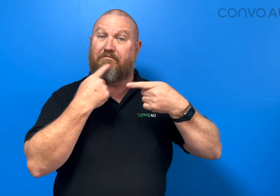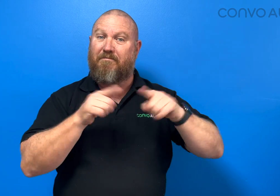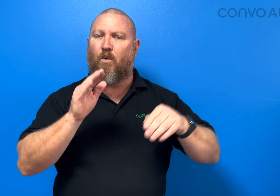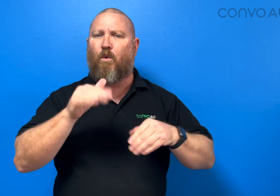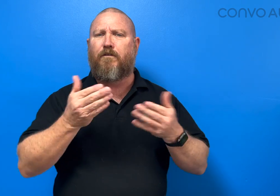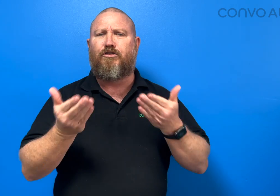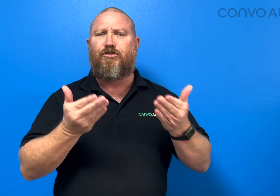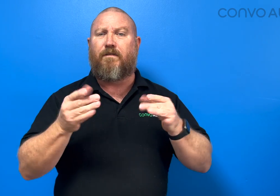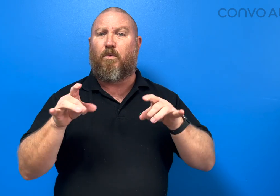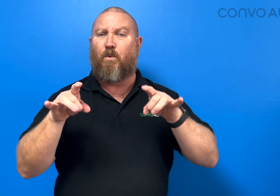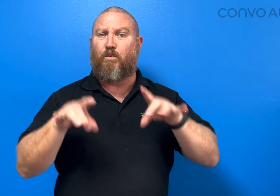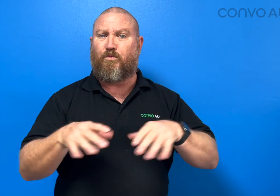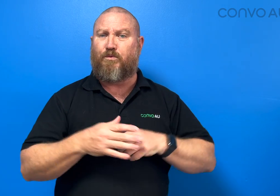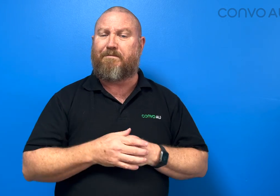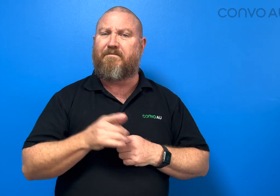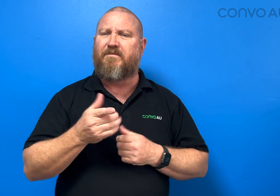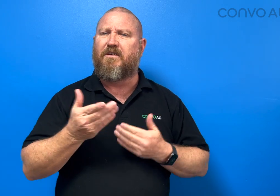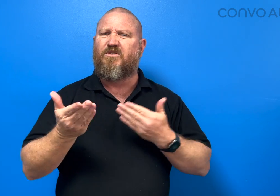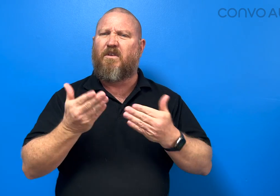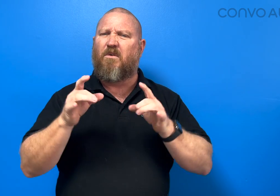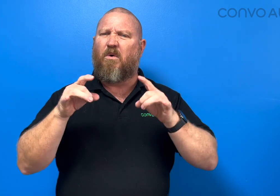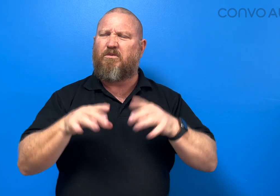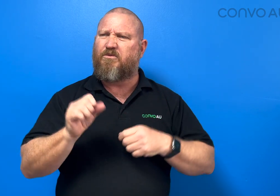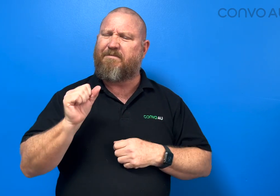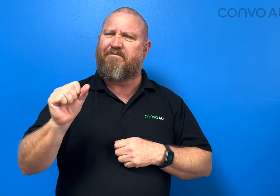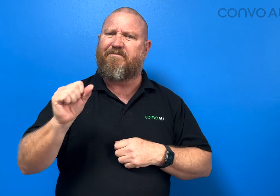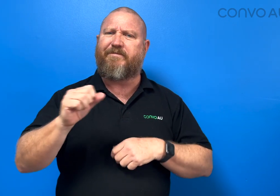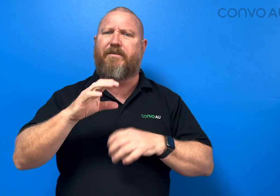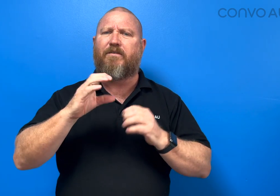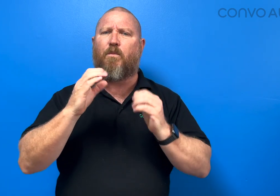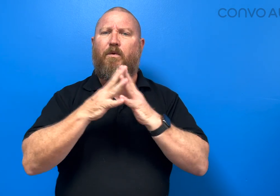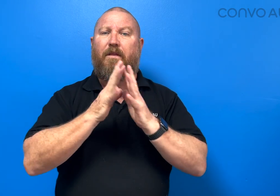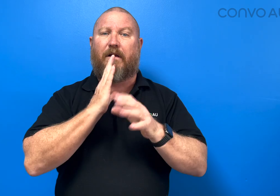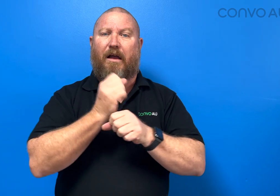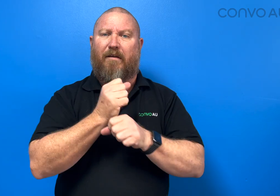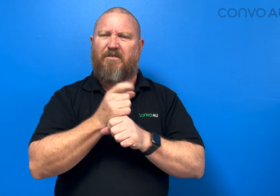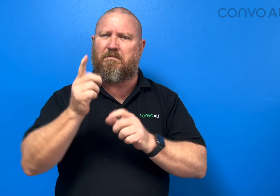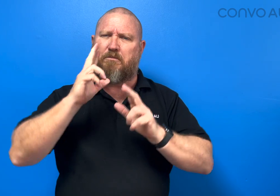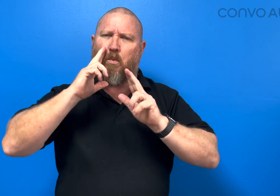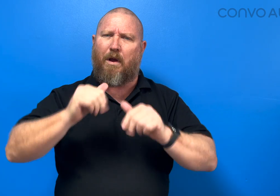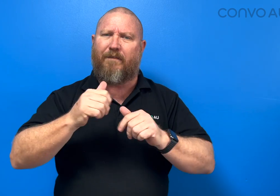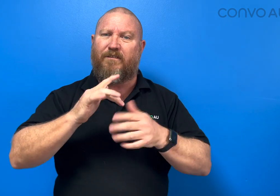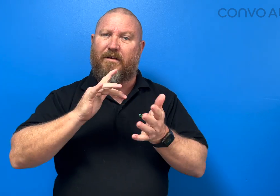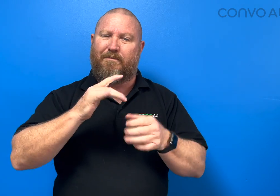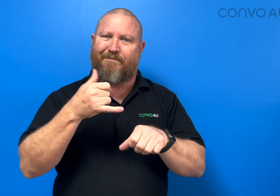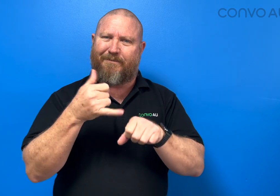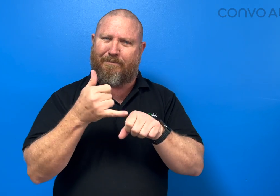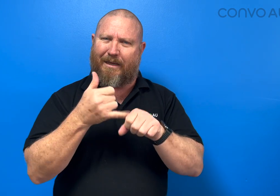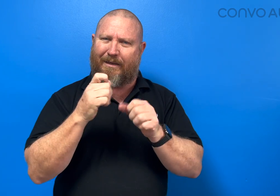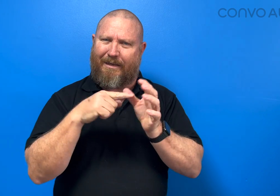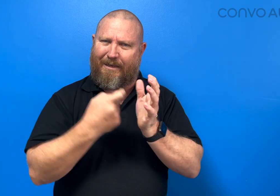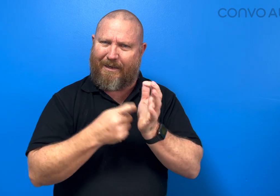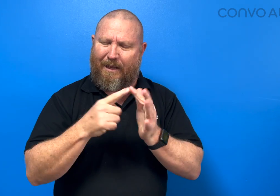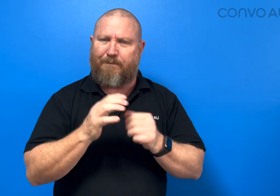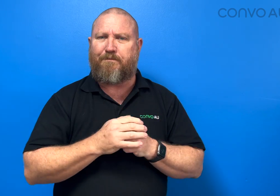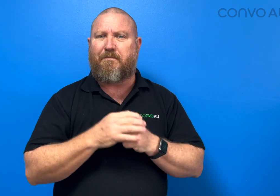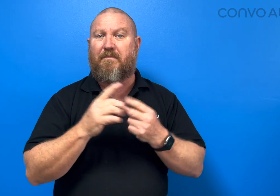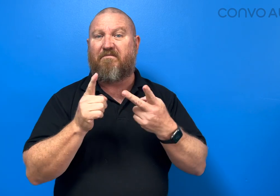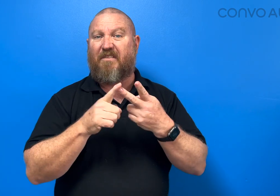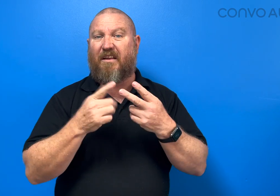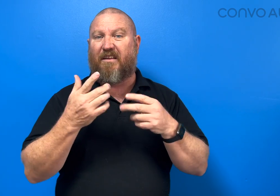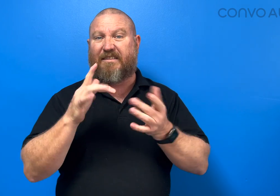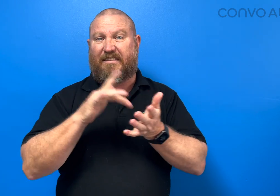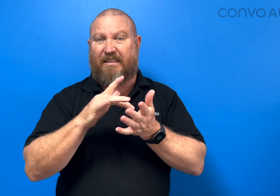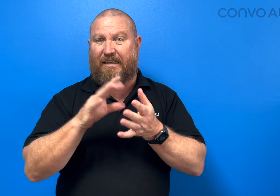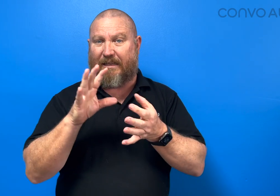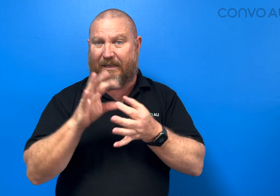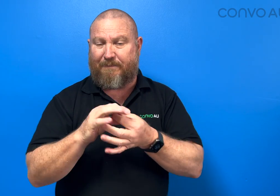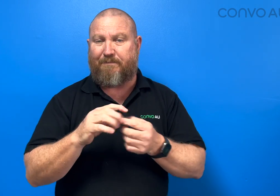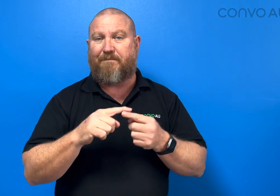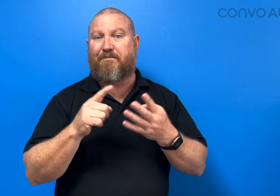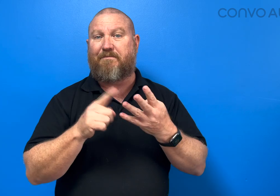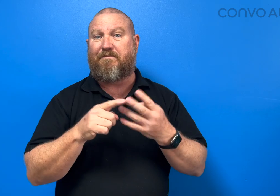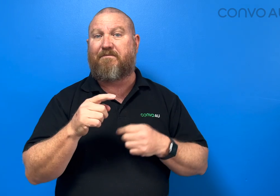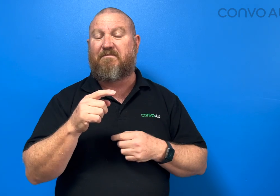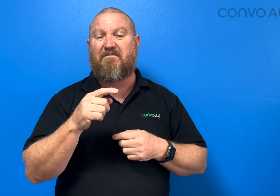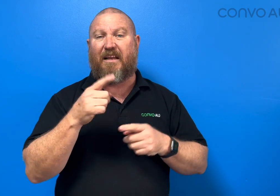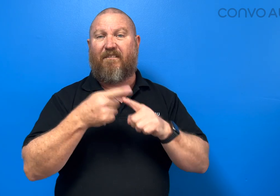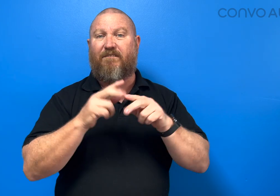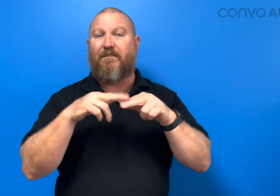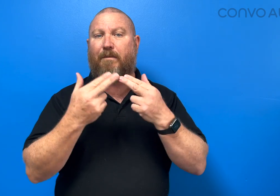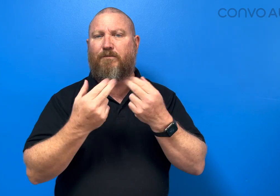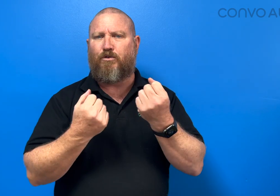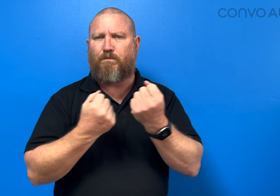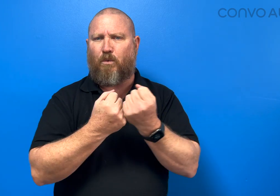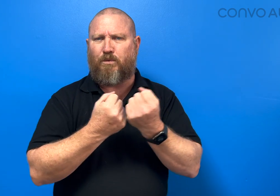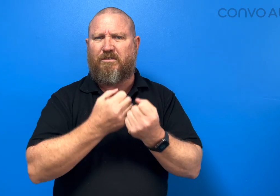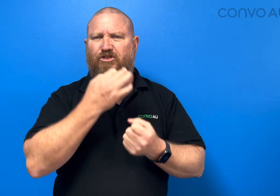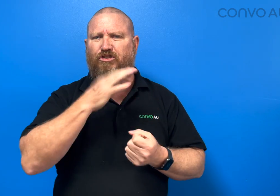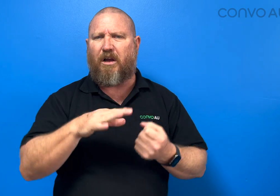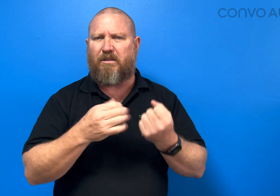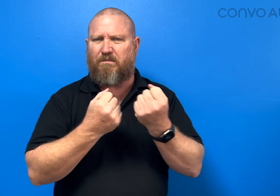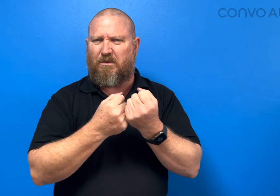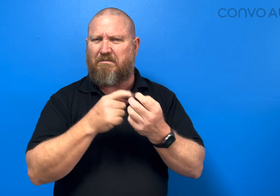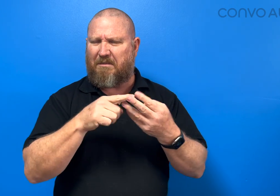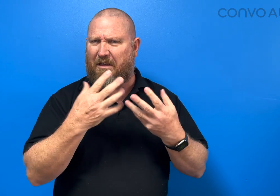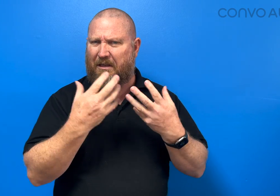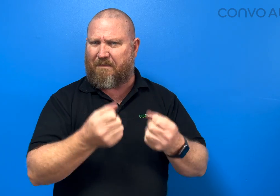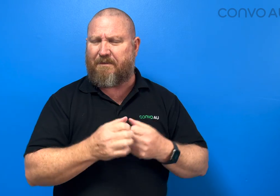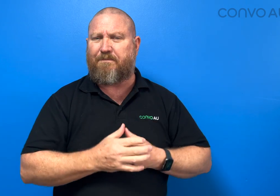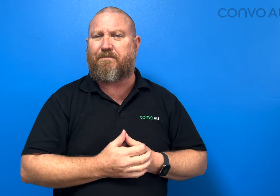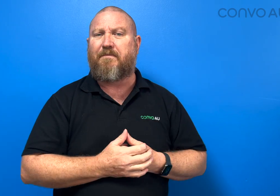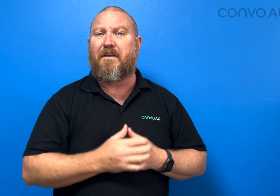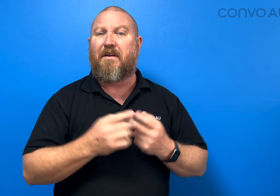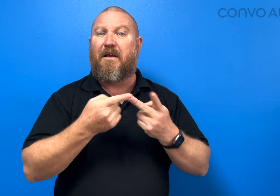2. Services Australia - you can now contact the Services Australia’s services (eg. Medicare, Centrelink and Child Support)